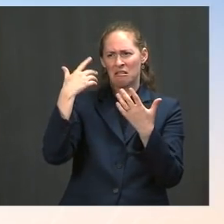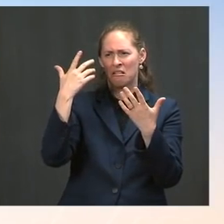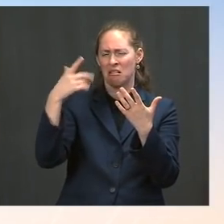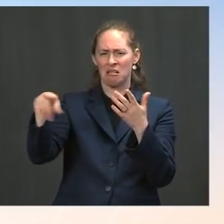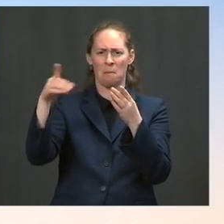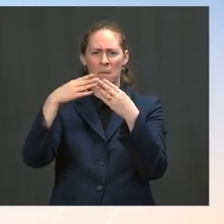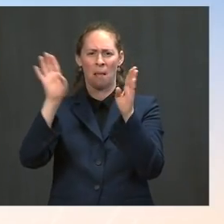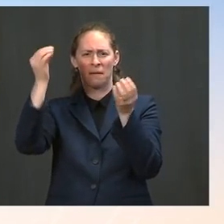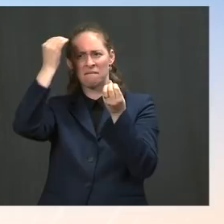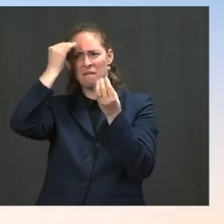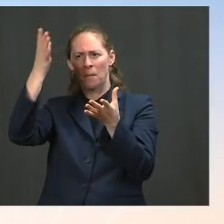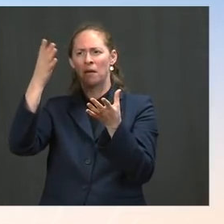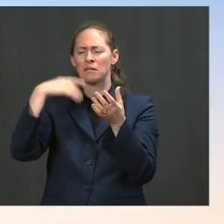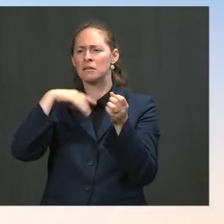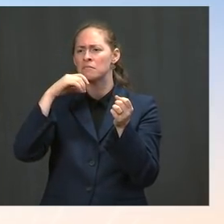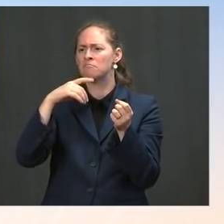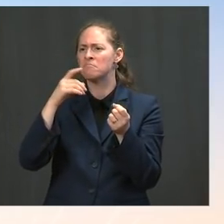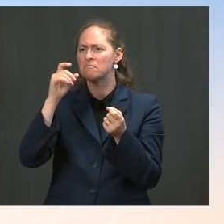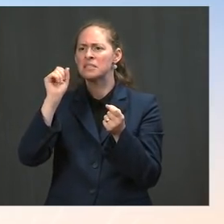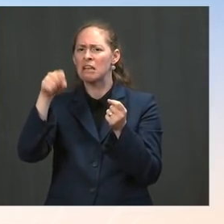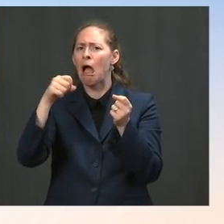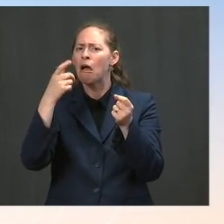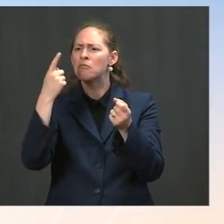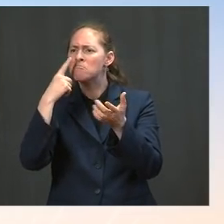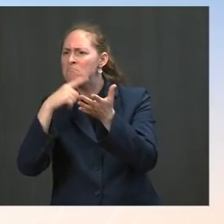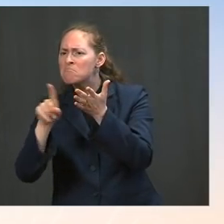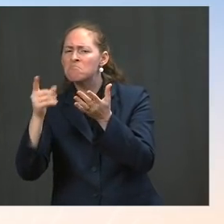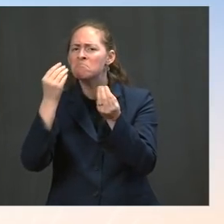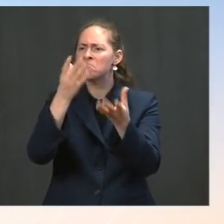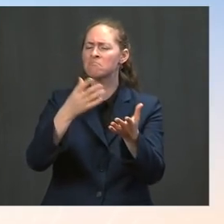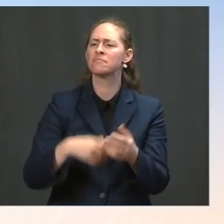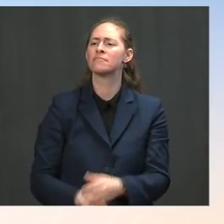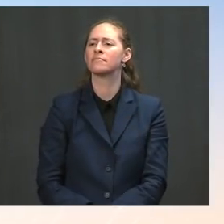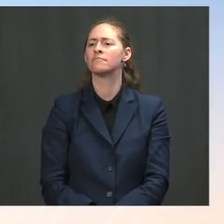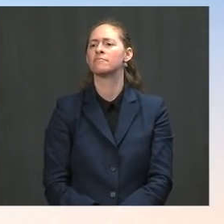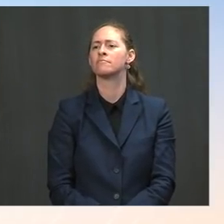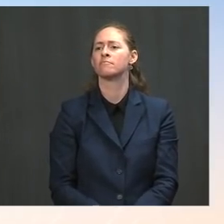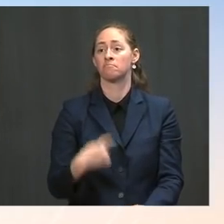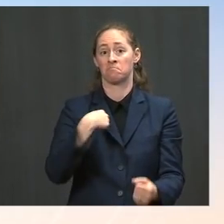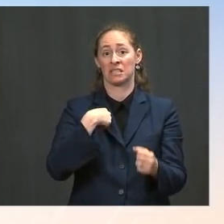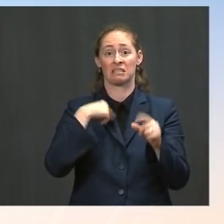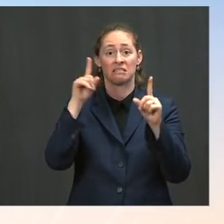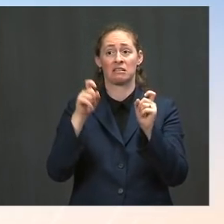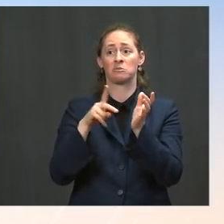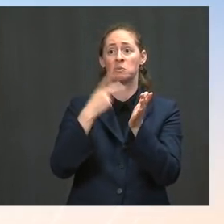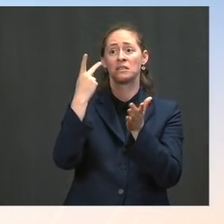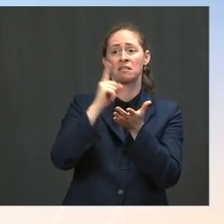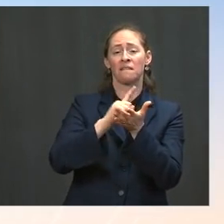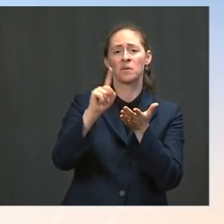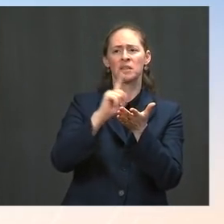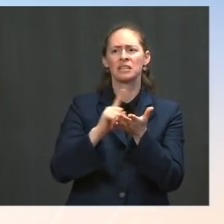But I'm tested twice a week. Many are tested twice a week. Some are tested once a week. That's what I mean. We're all vaccinated.